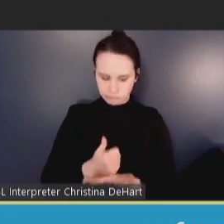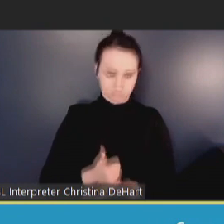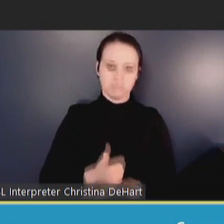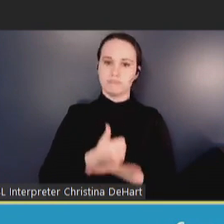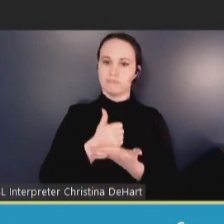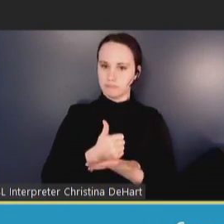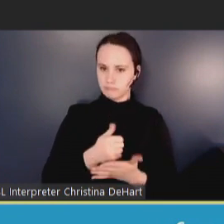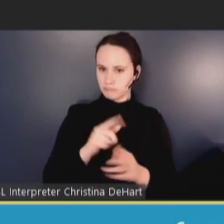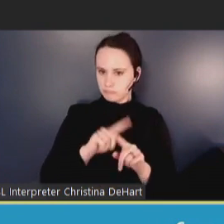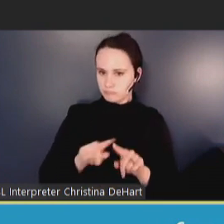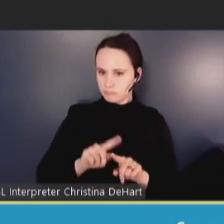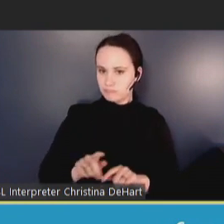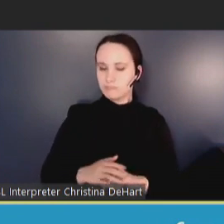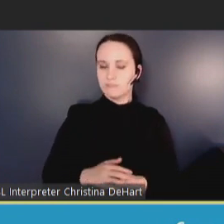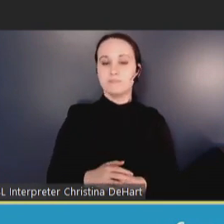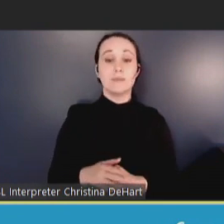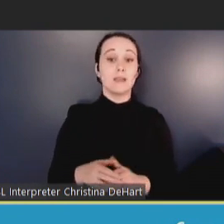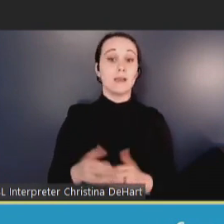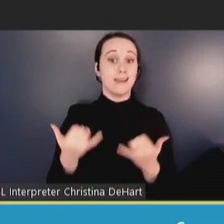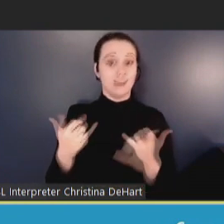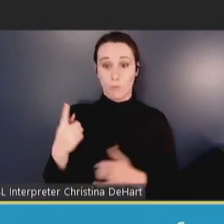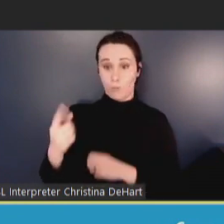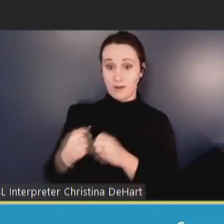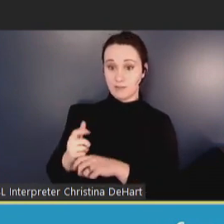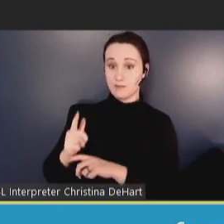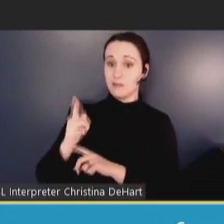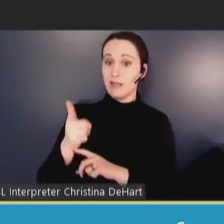Fast forward a year, and now a multifaceted approach is currently